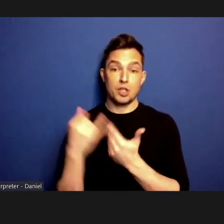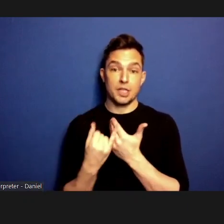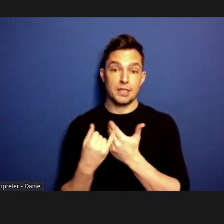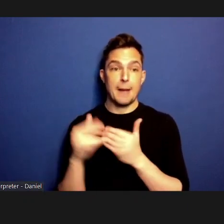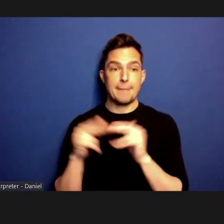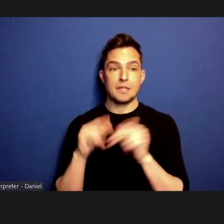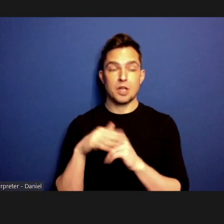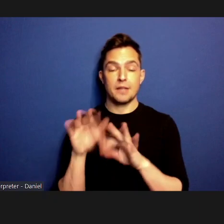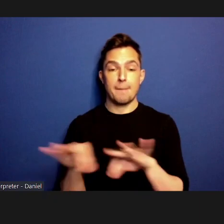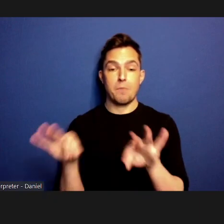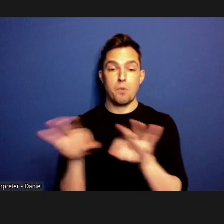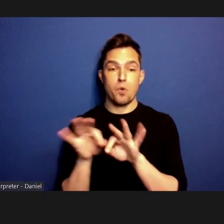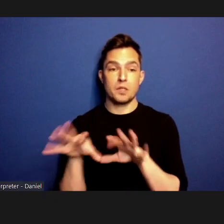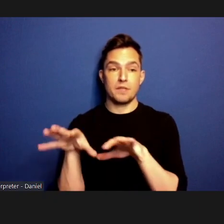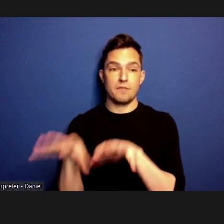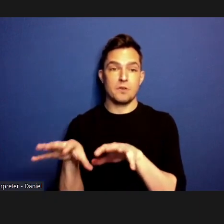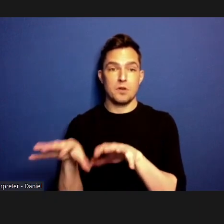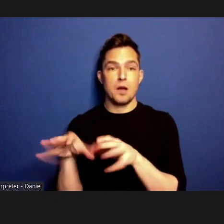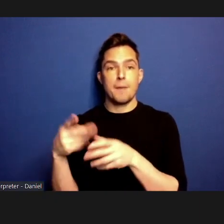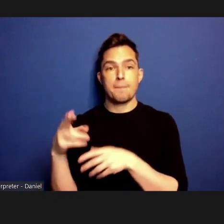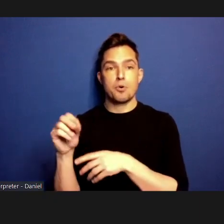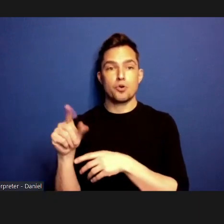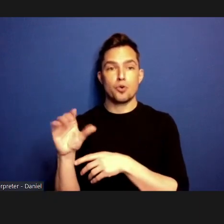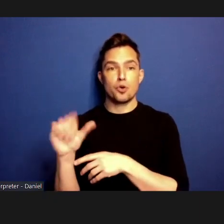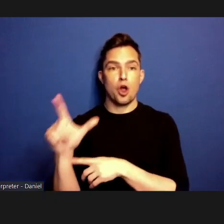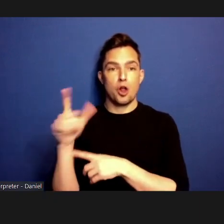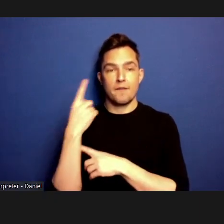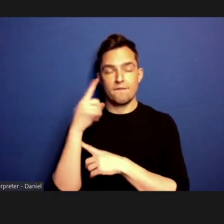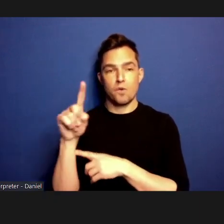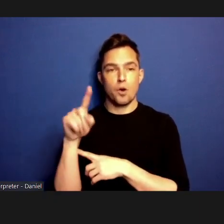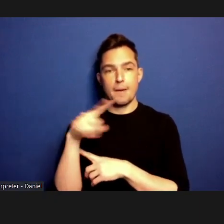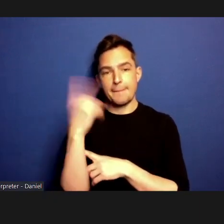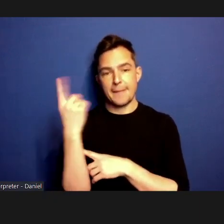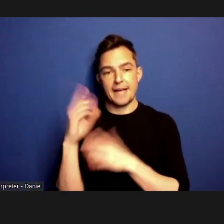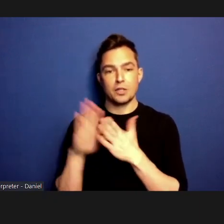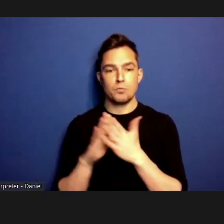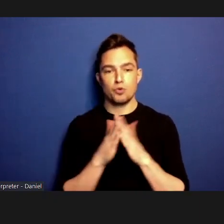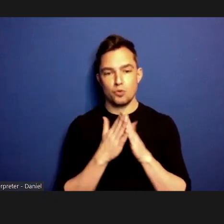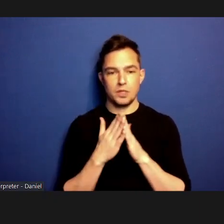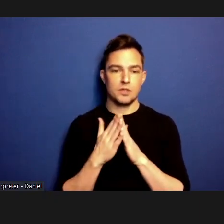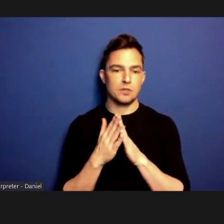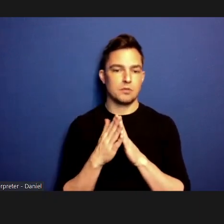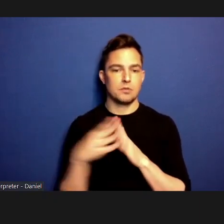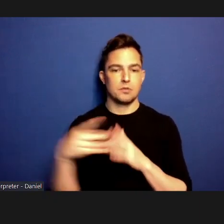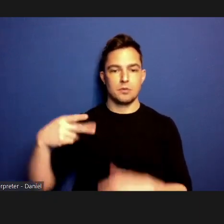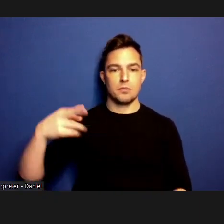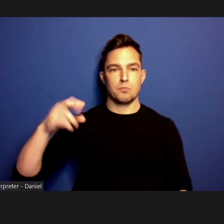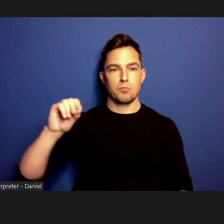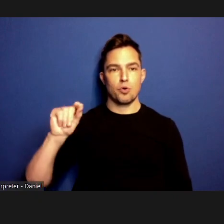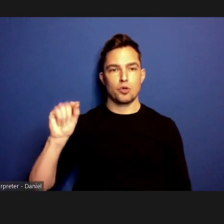of this protocol for black communities to looking at other protocols that have been